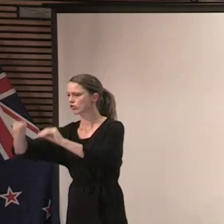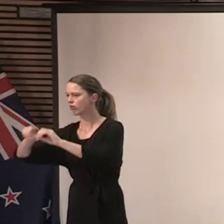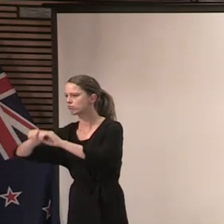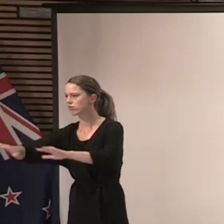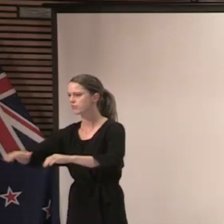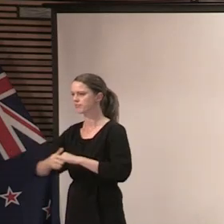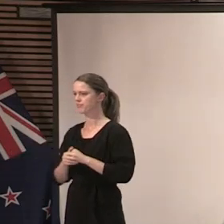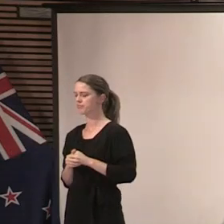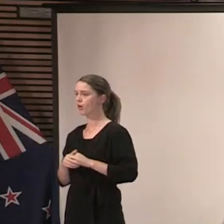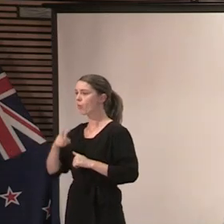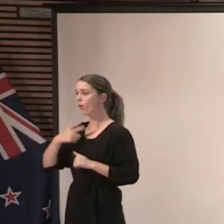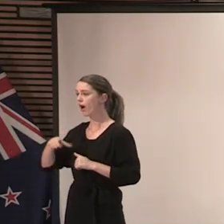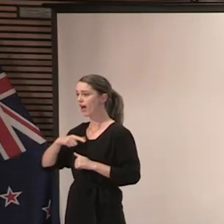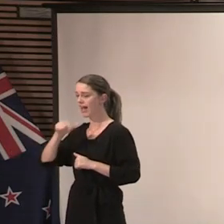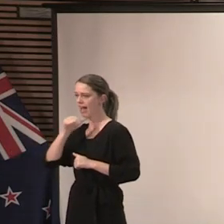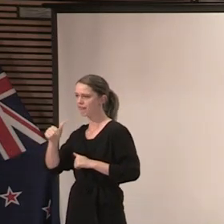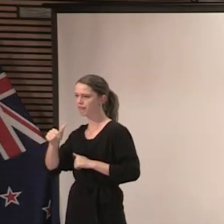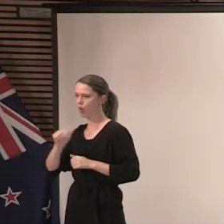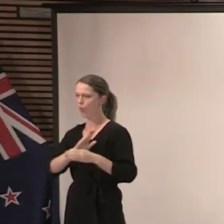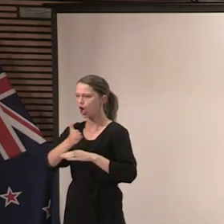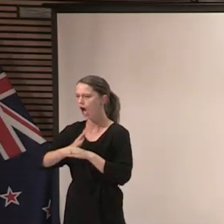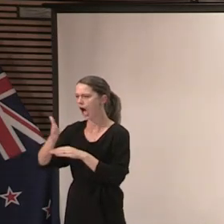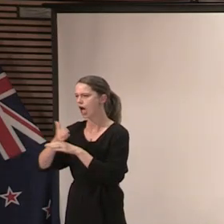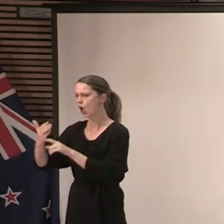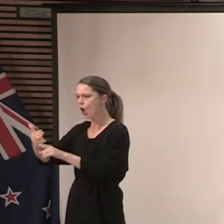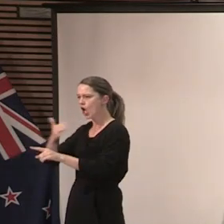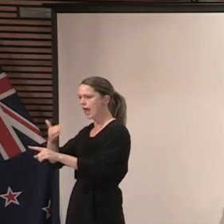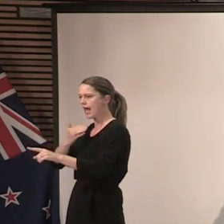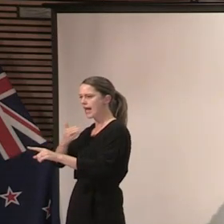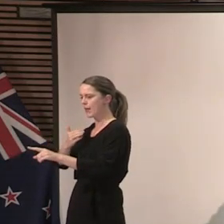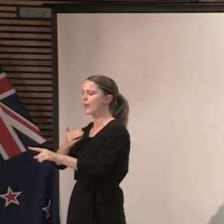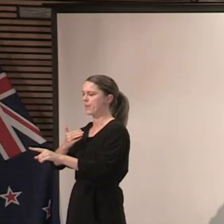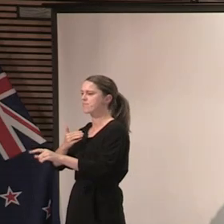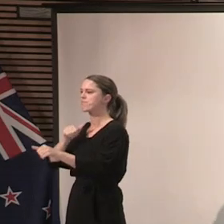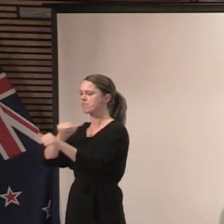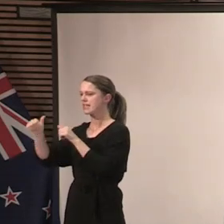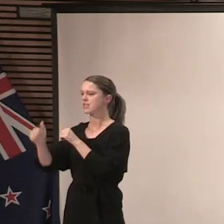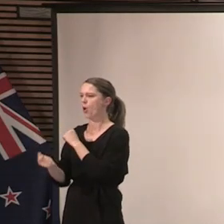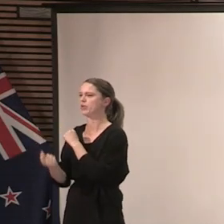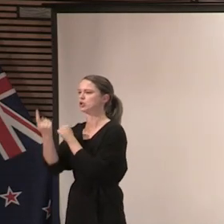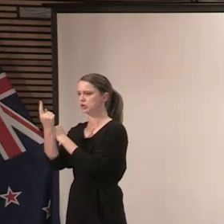the challenge of staring down Covid-19 because we believe